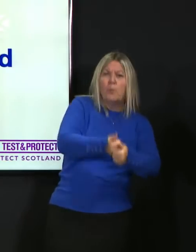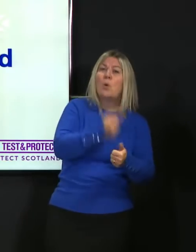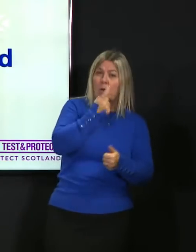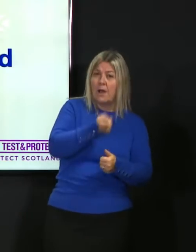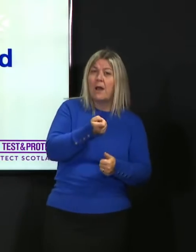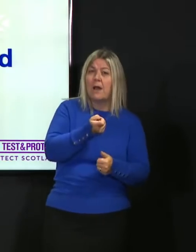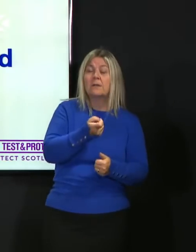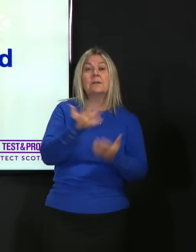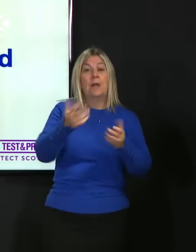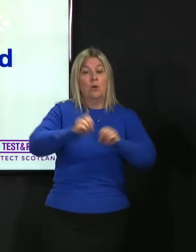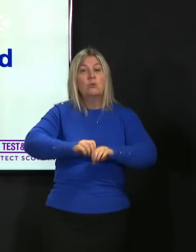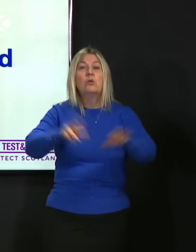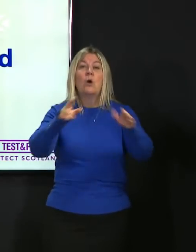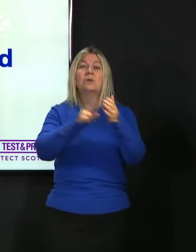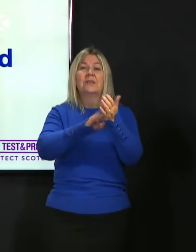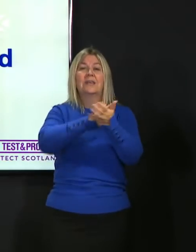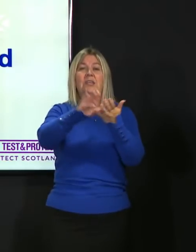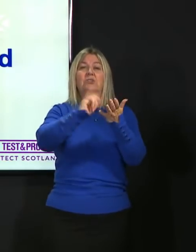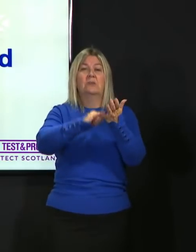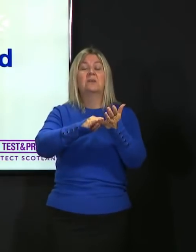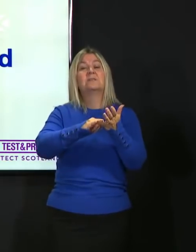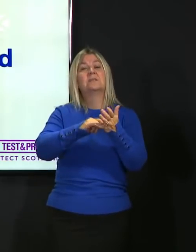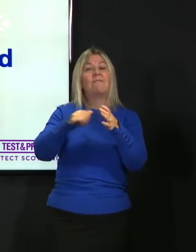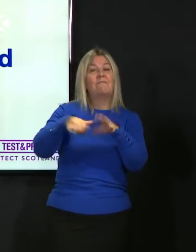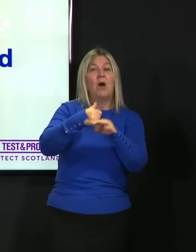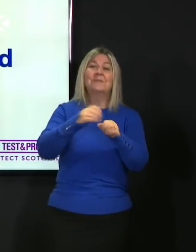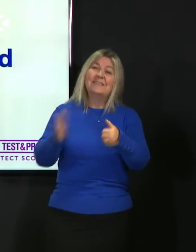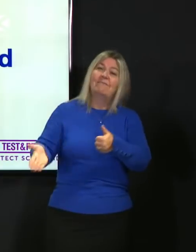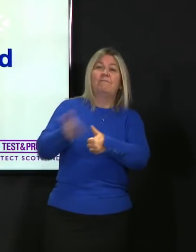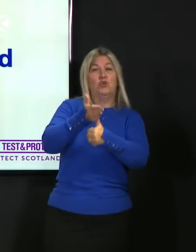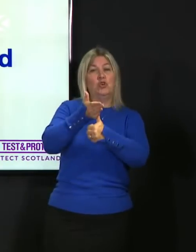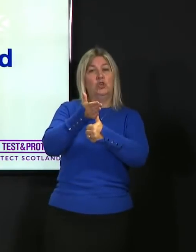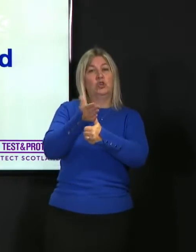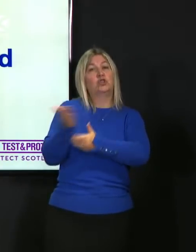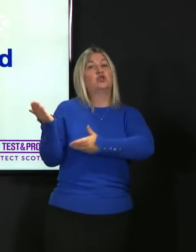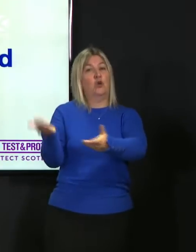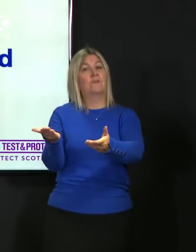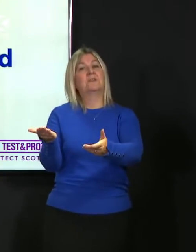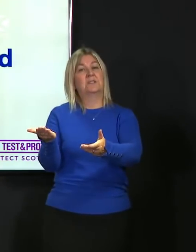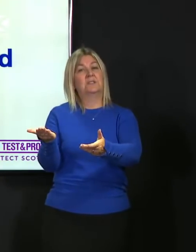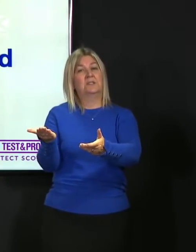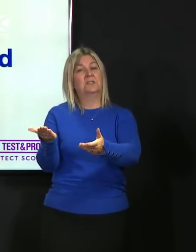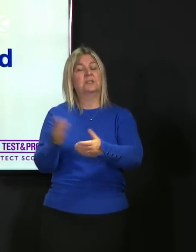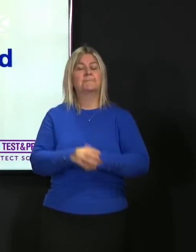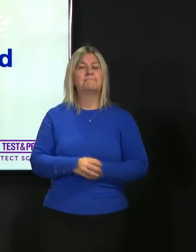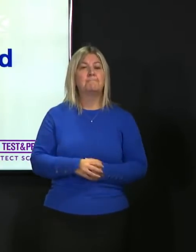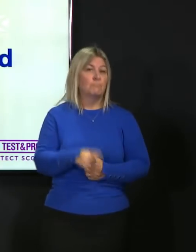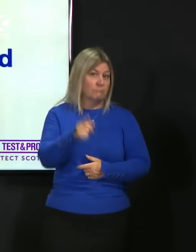NHS Pharmacy First Scotland Service, replacing the minor ailment service. It's available to